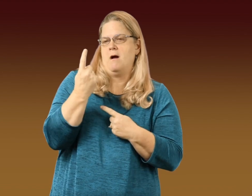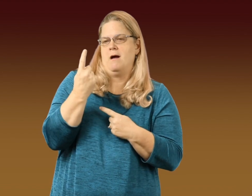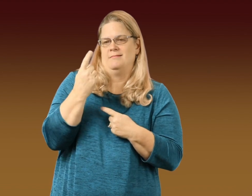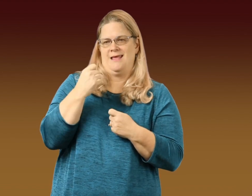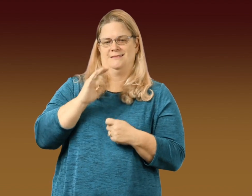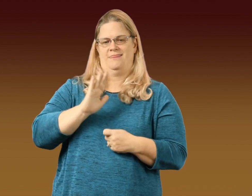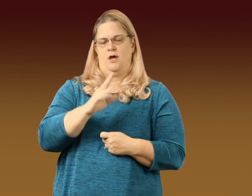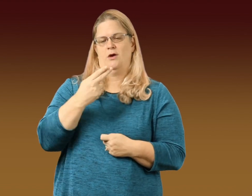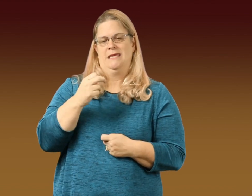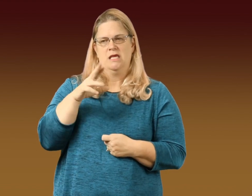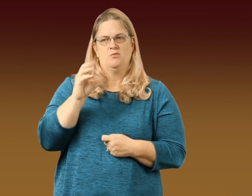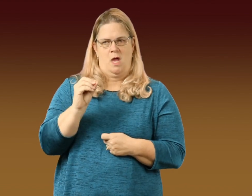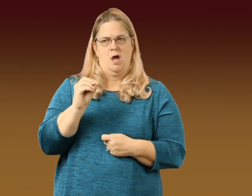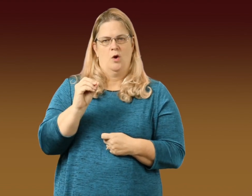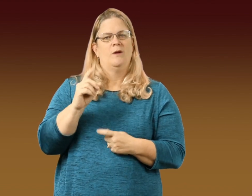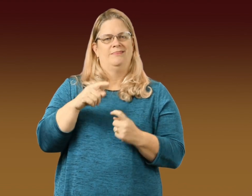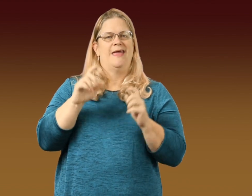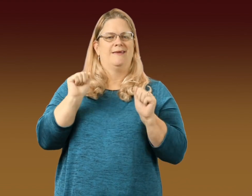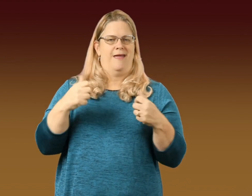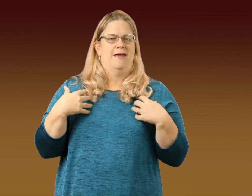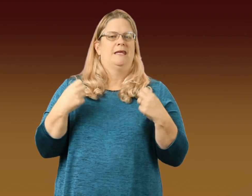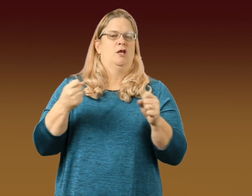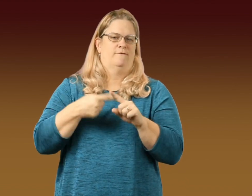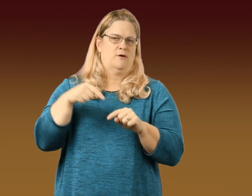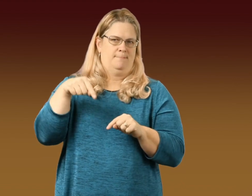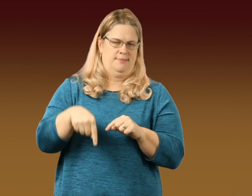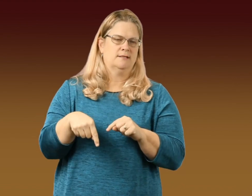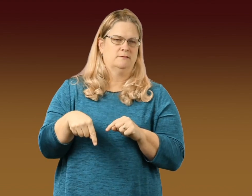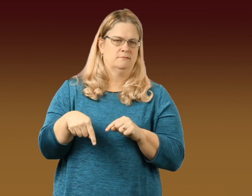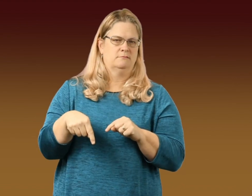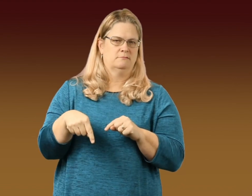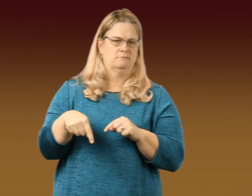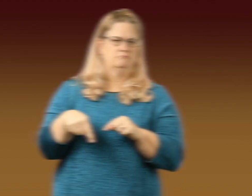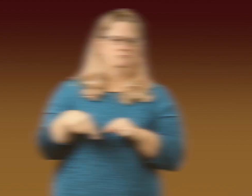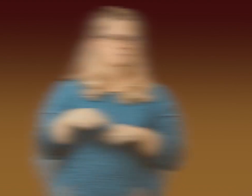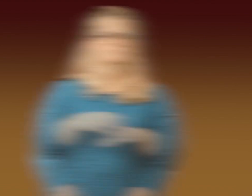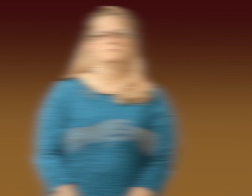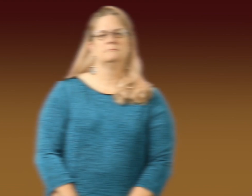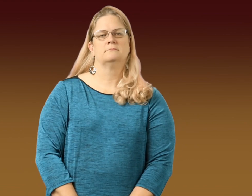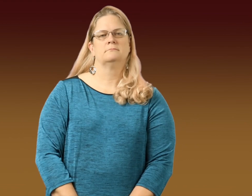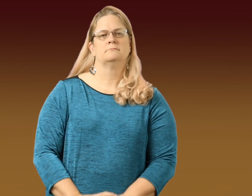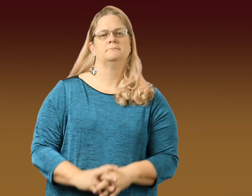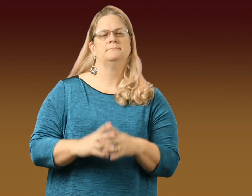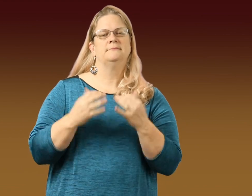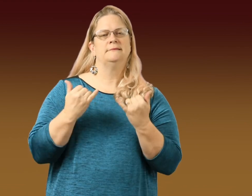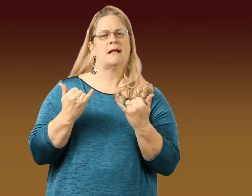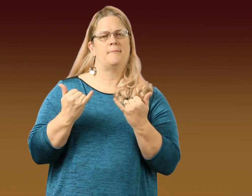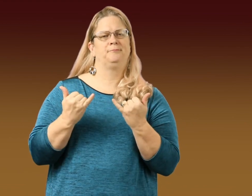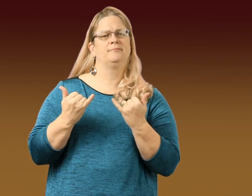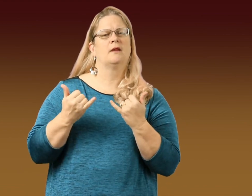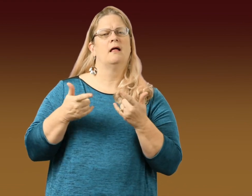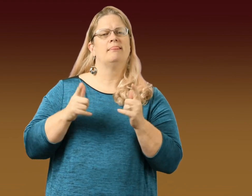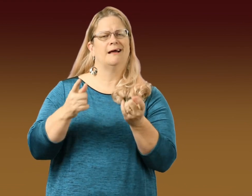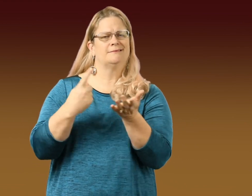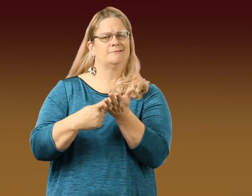If they have someone that is a hero to them, then they can heal from there.